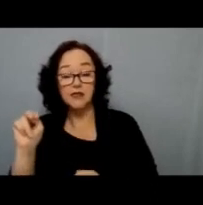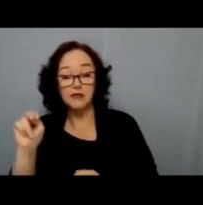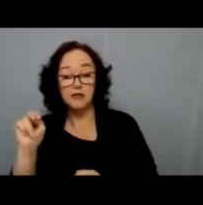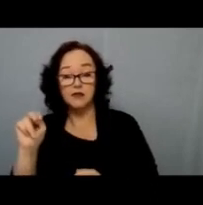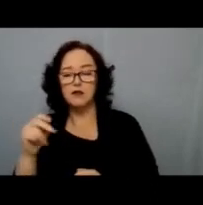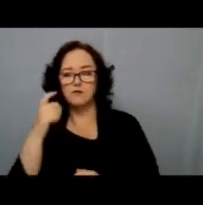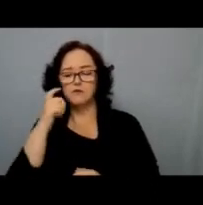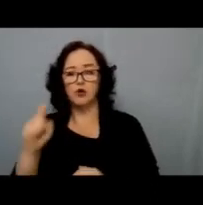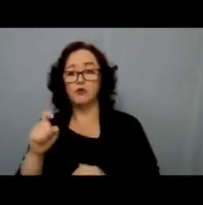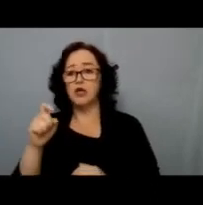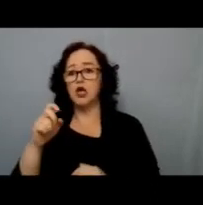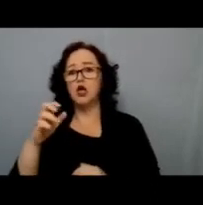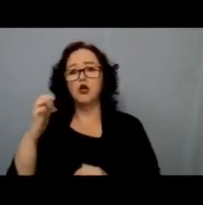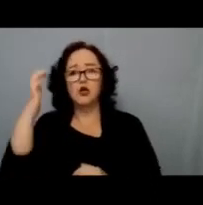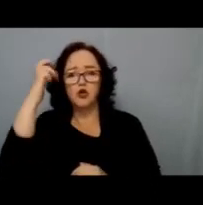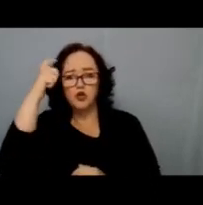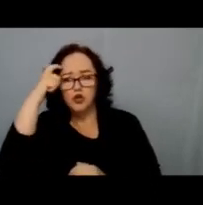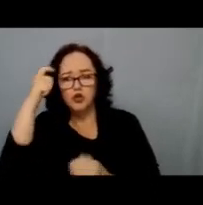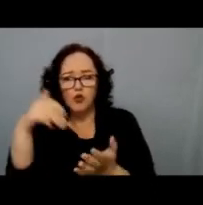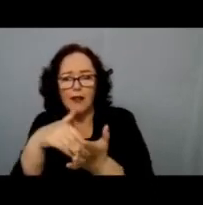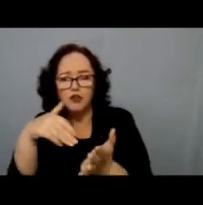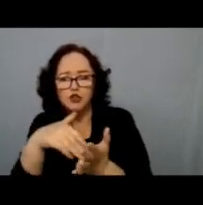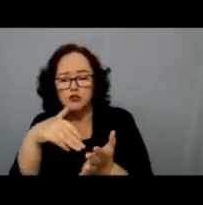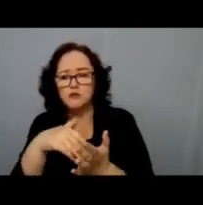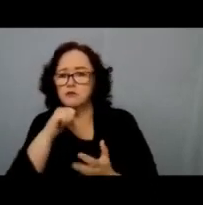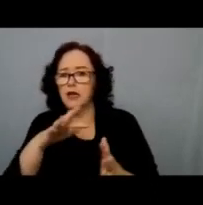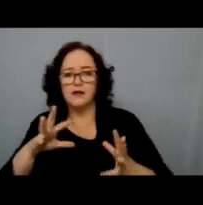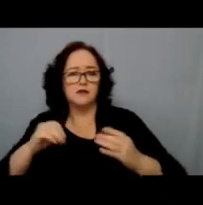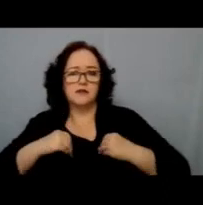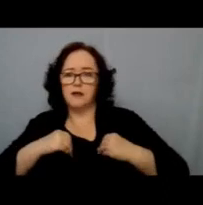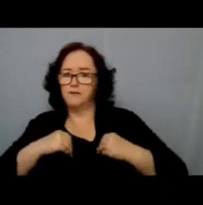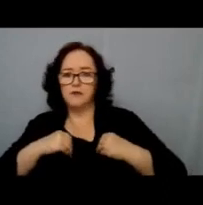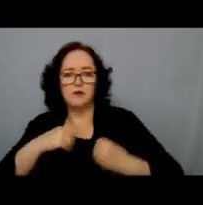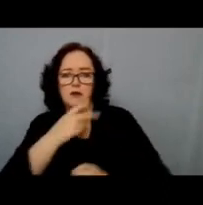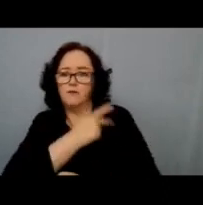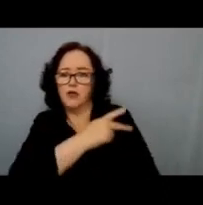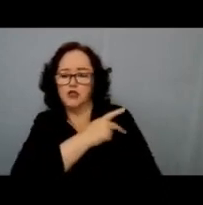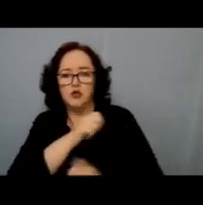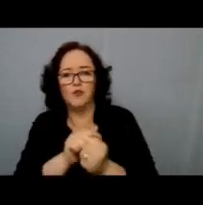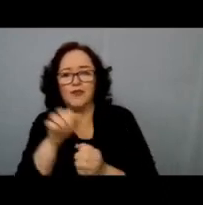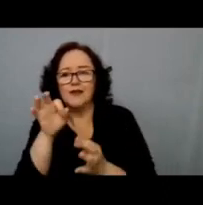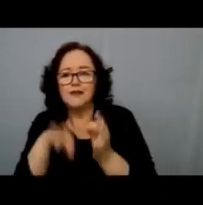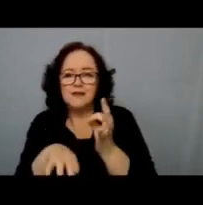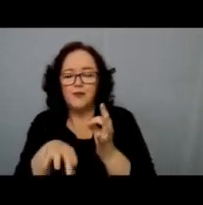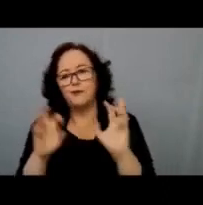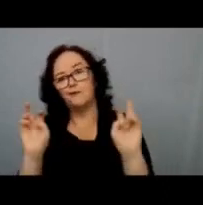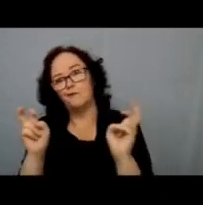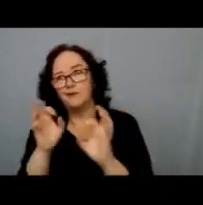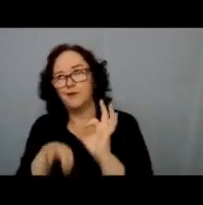what they're calling kind of like, you know, just a simple concussion. We know that it's not always as simple as that. But and that's not always the